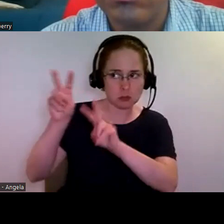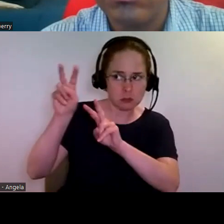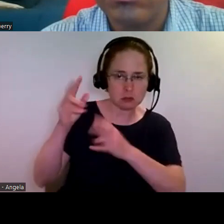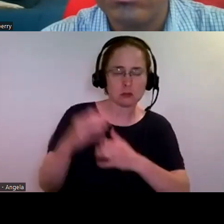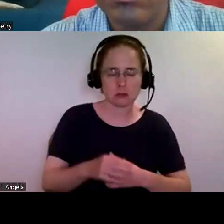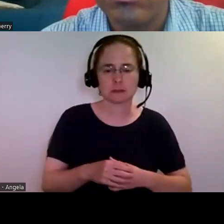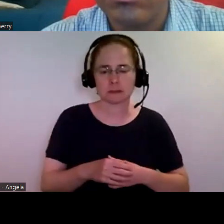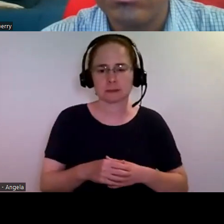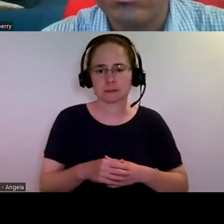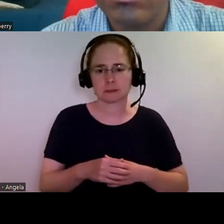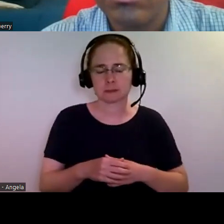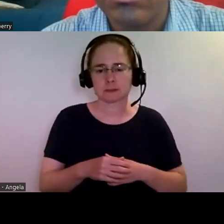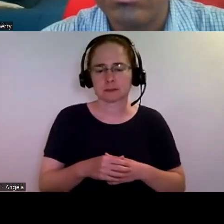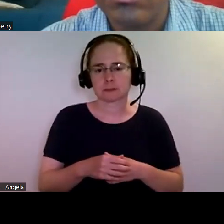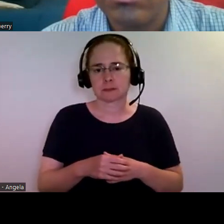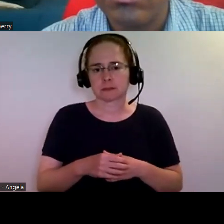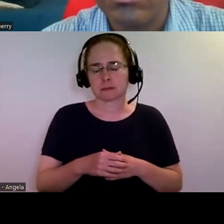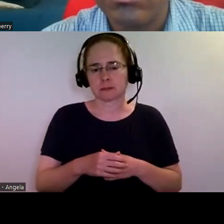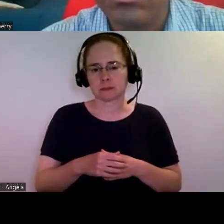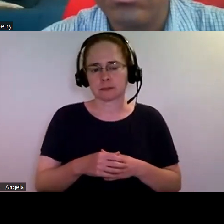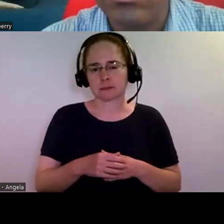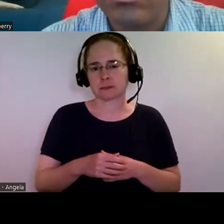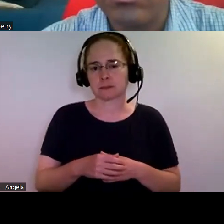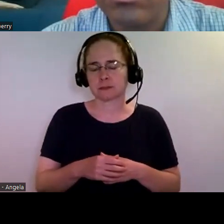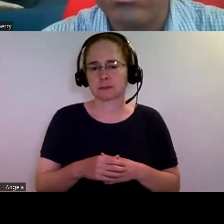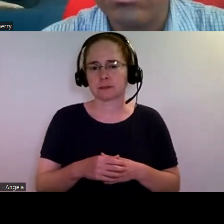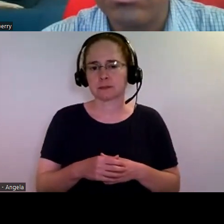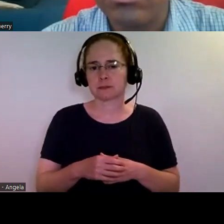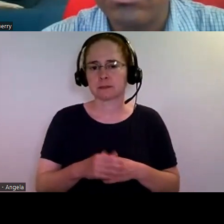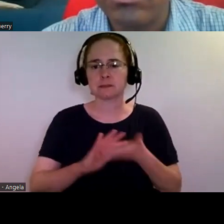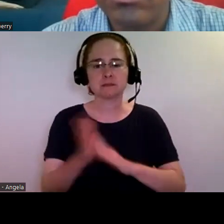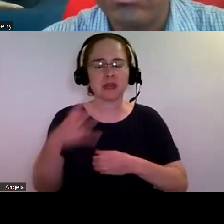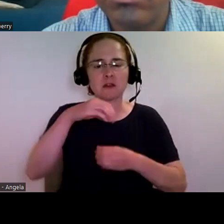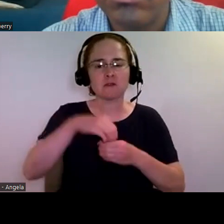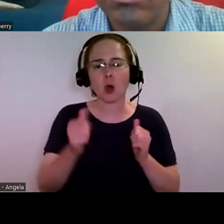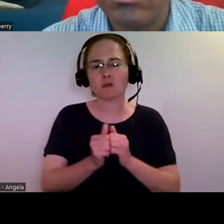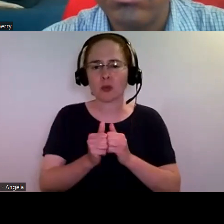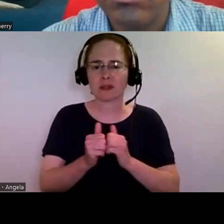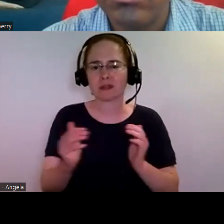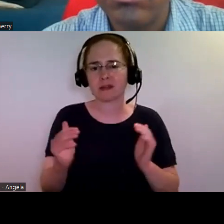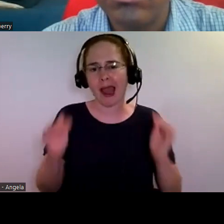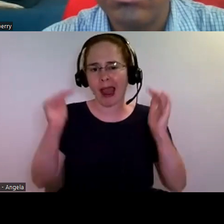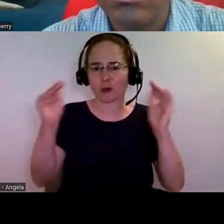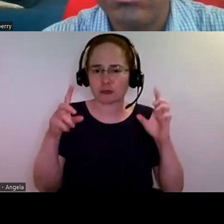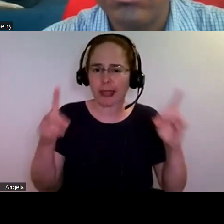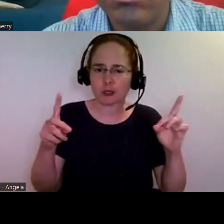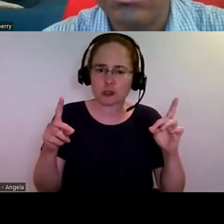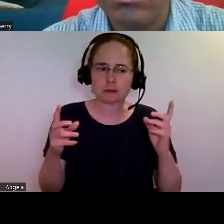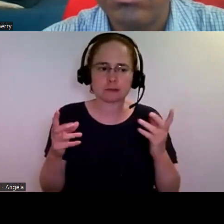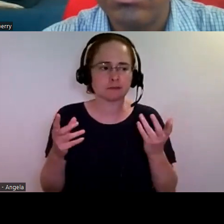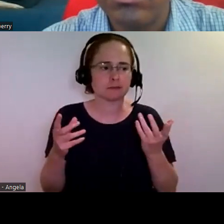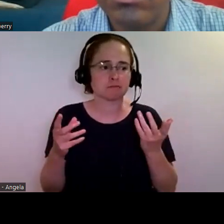And in terms of getting involved with higher education and even if your goal